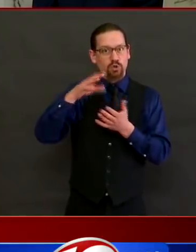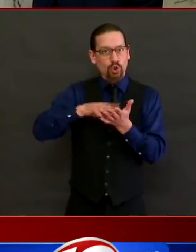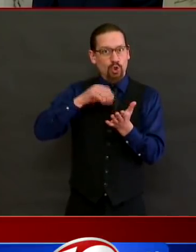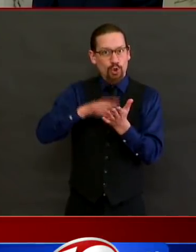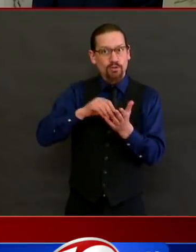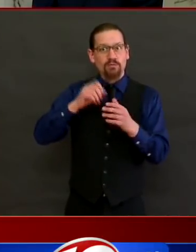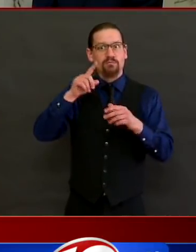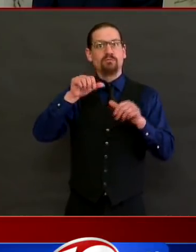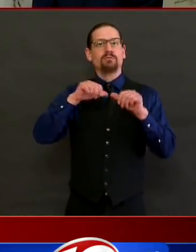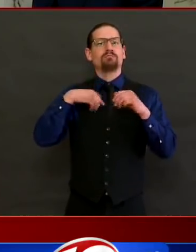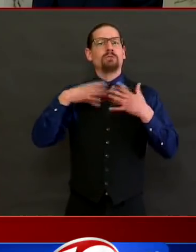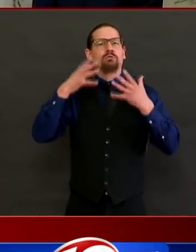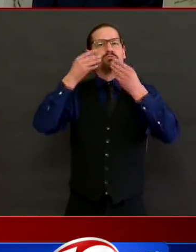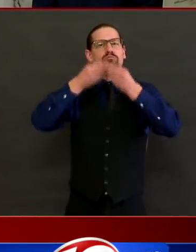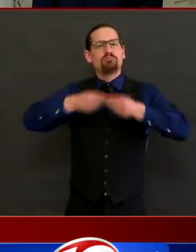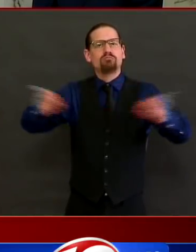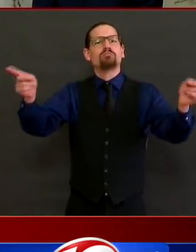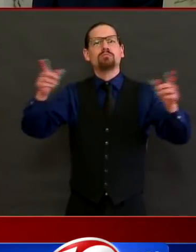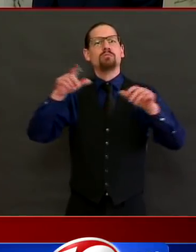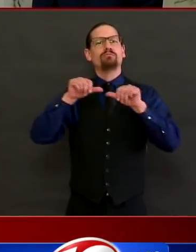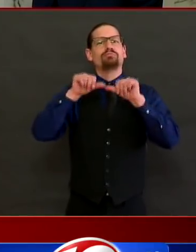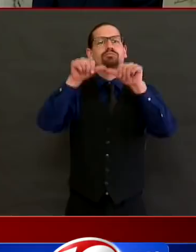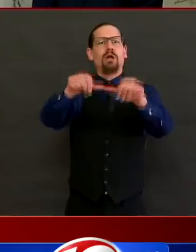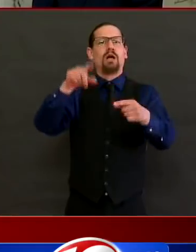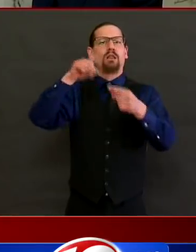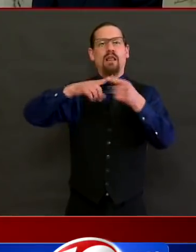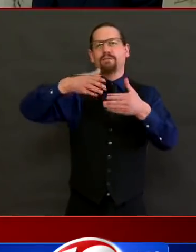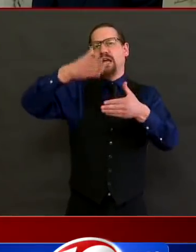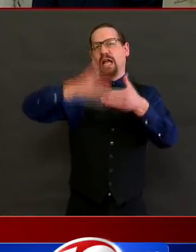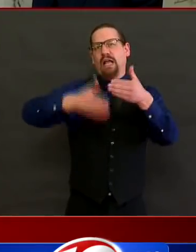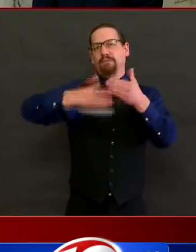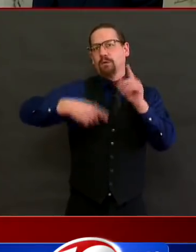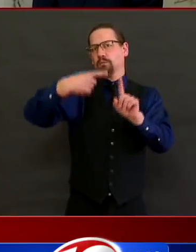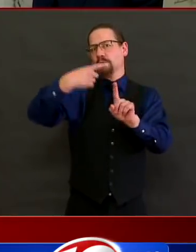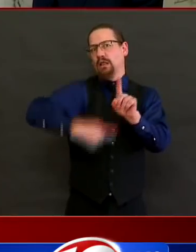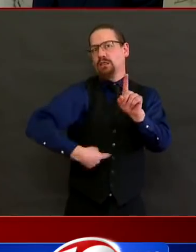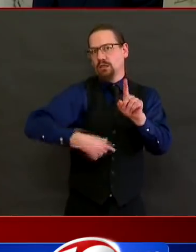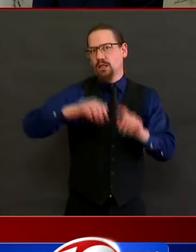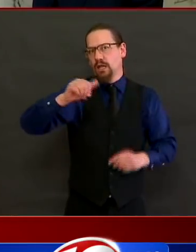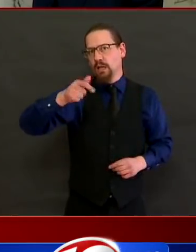YOU, THAT WE HAVE COMMITTED TO DISTANCE LEARNING THROUGH THE END OF APRIL.